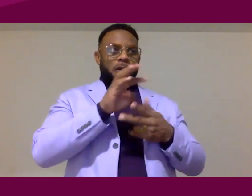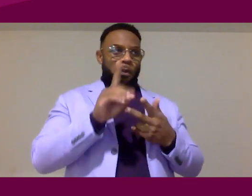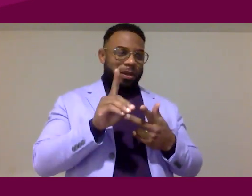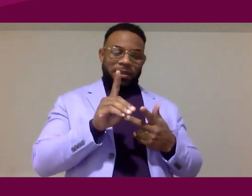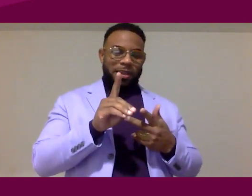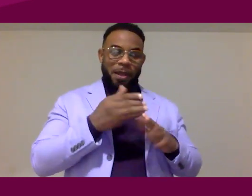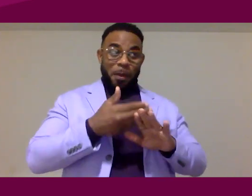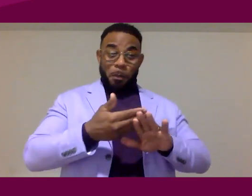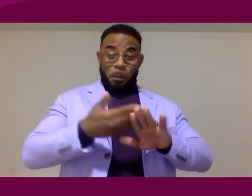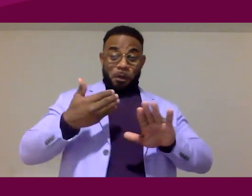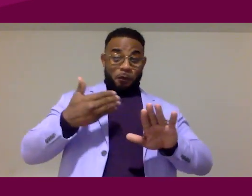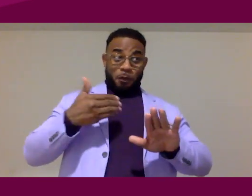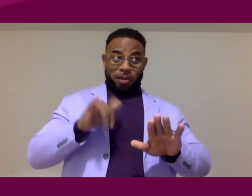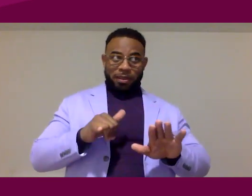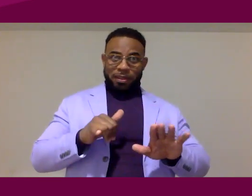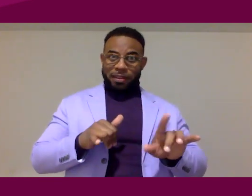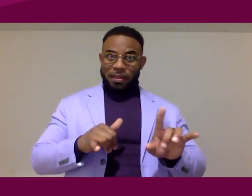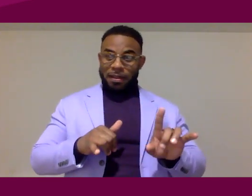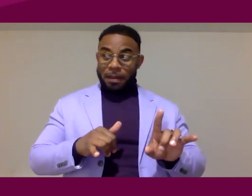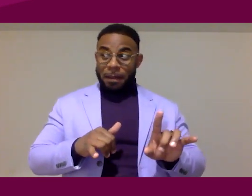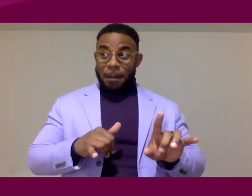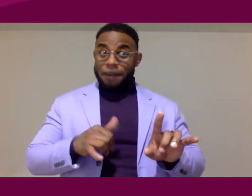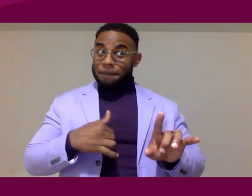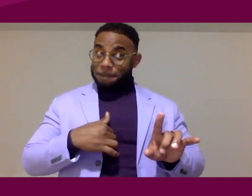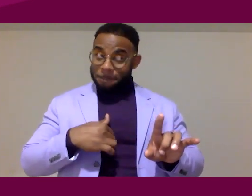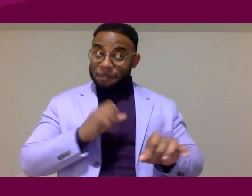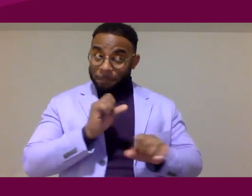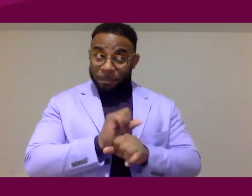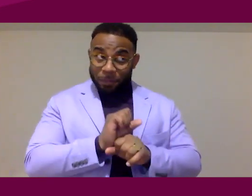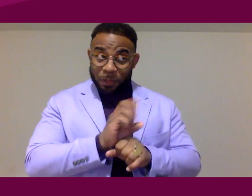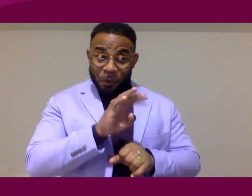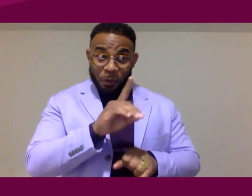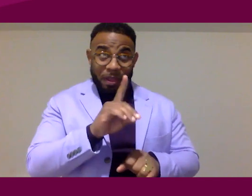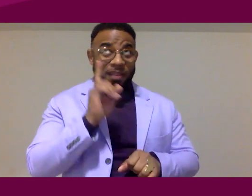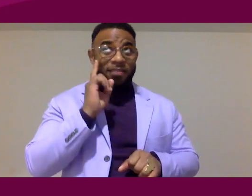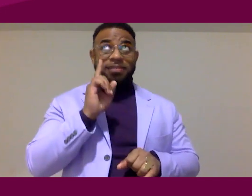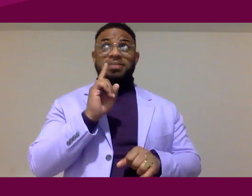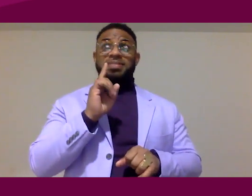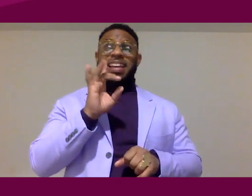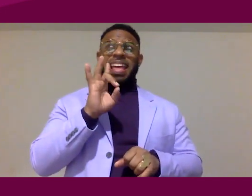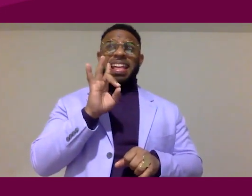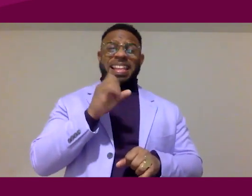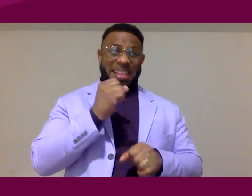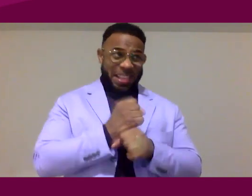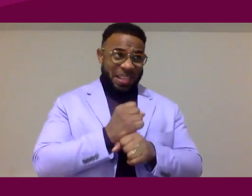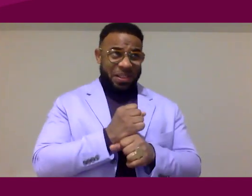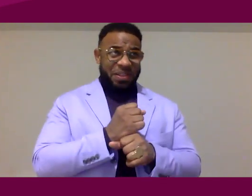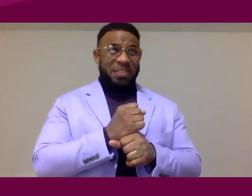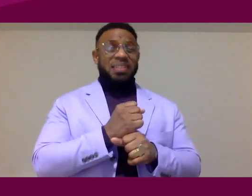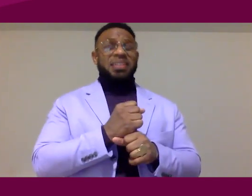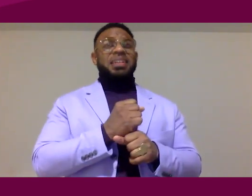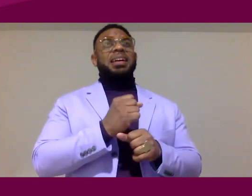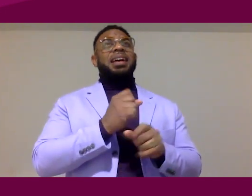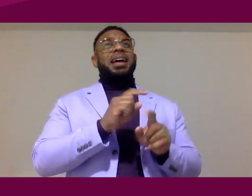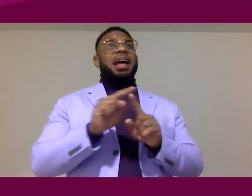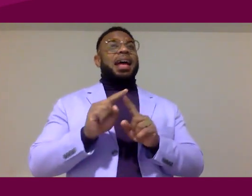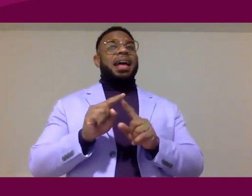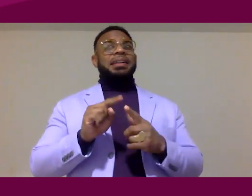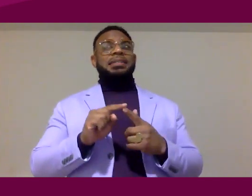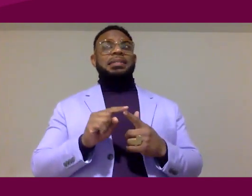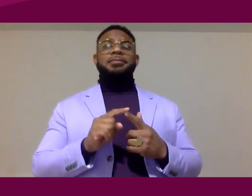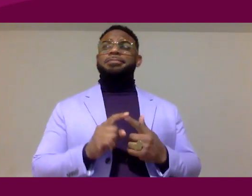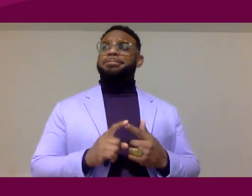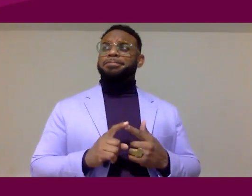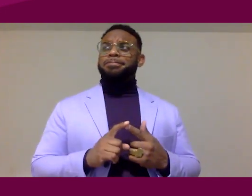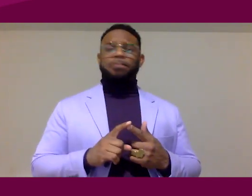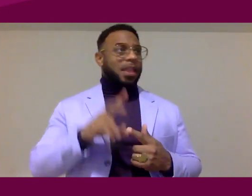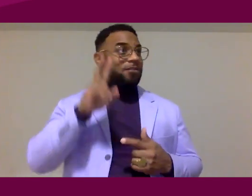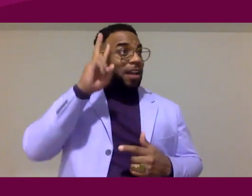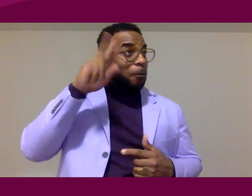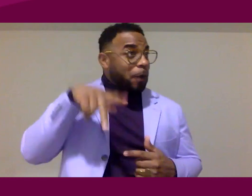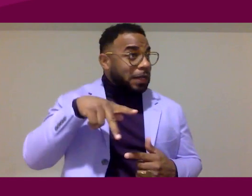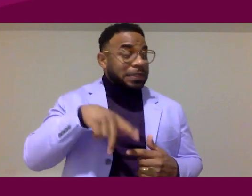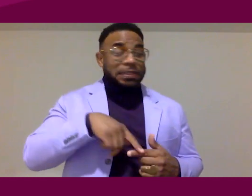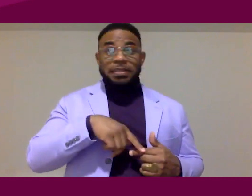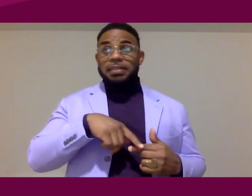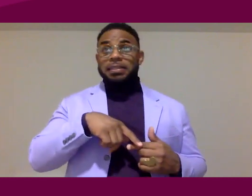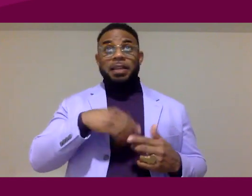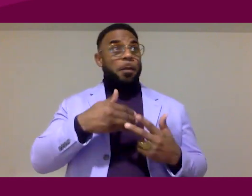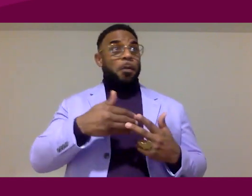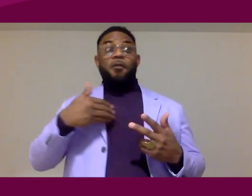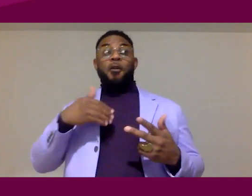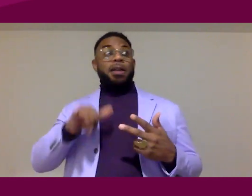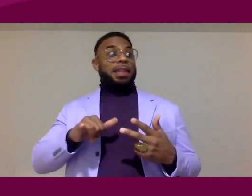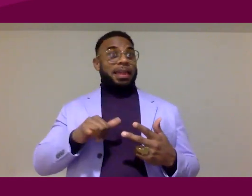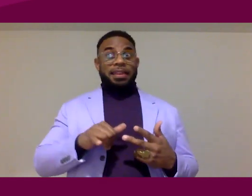Before that I actually had worked at WID for eight years as vice president and before that